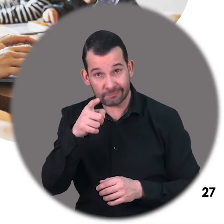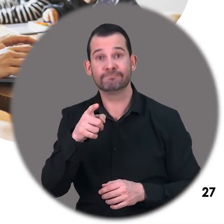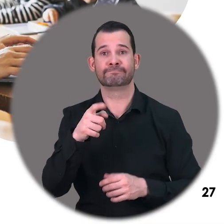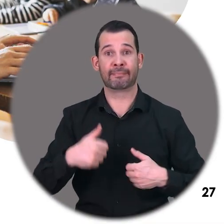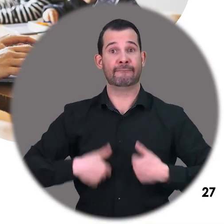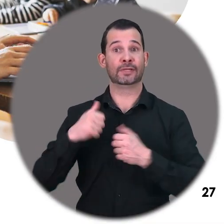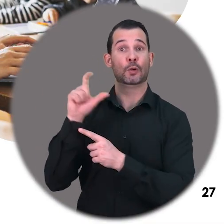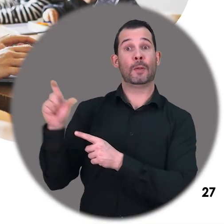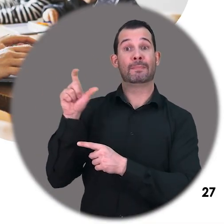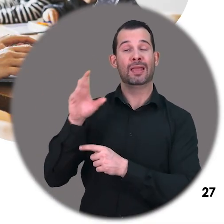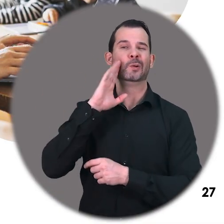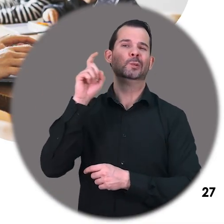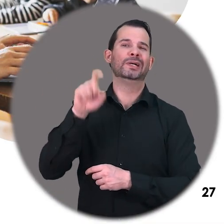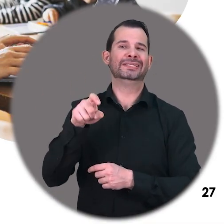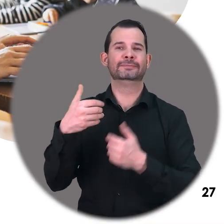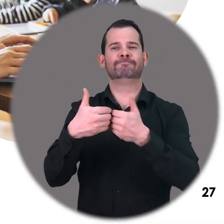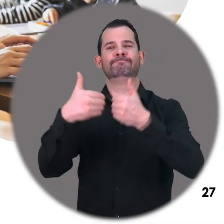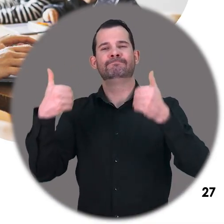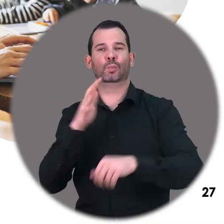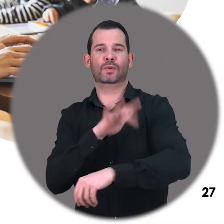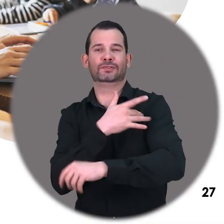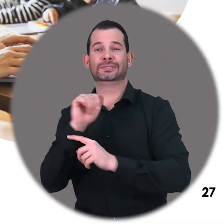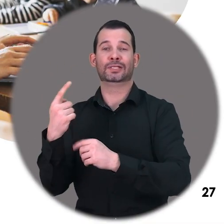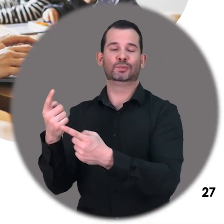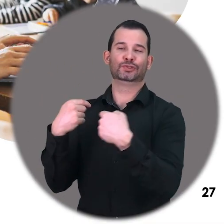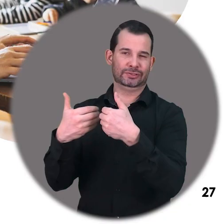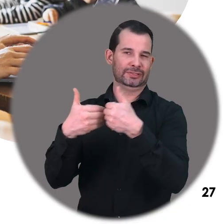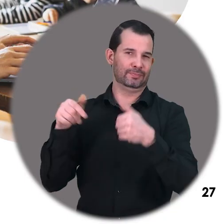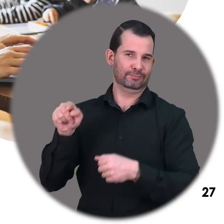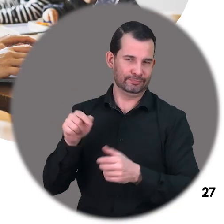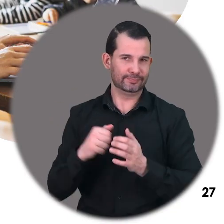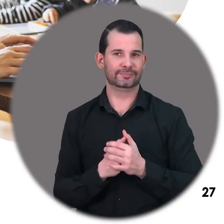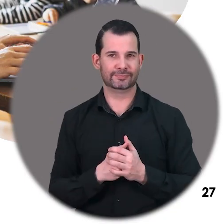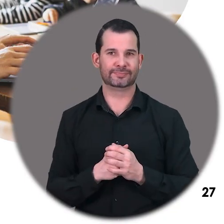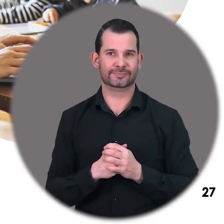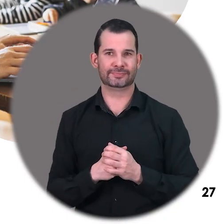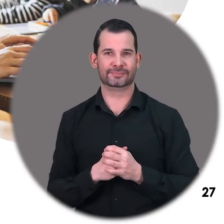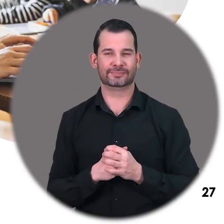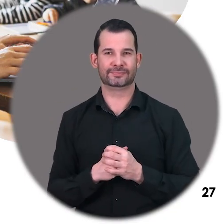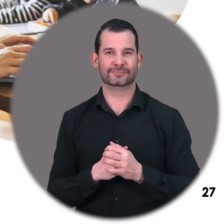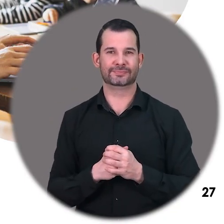If you live in Quebec, you will need to do your provincial tax return separately.